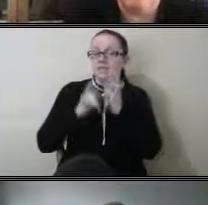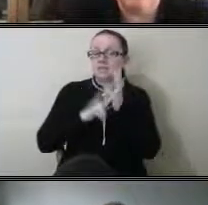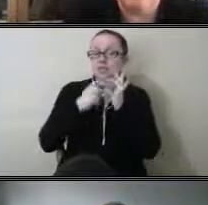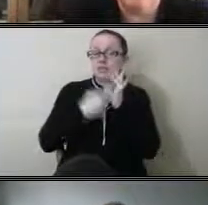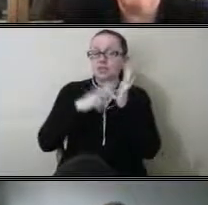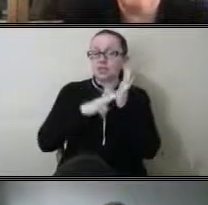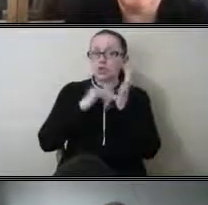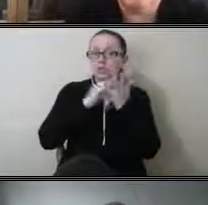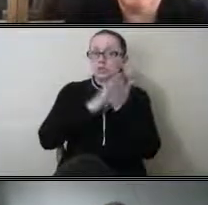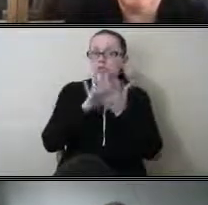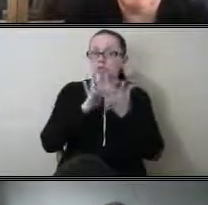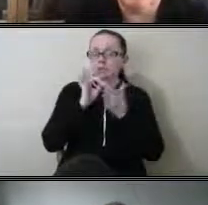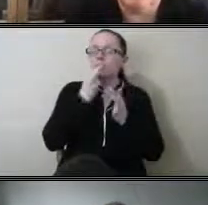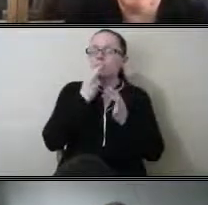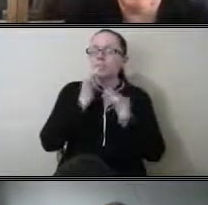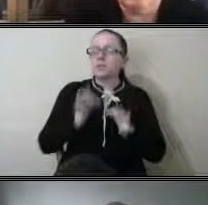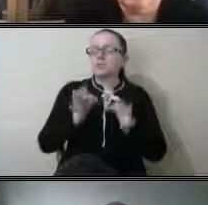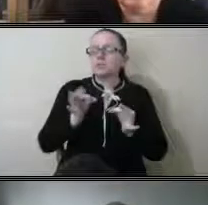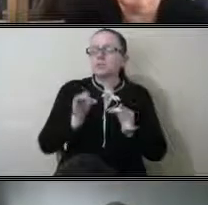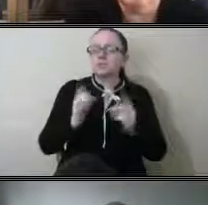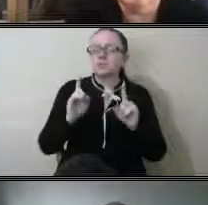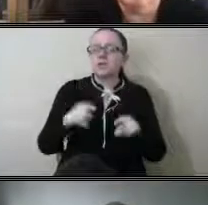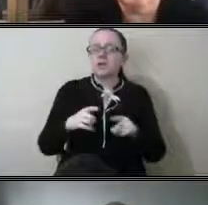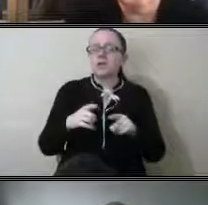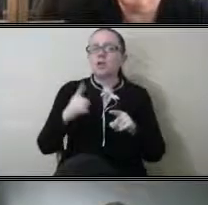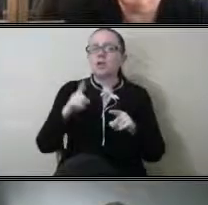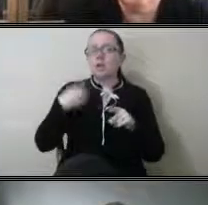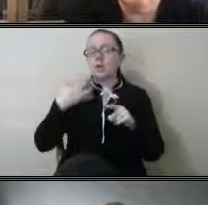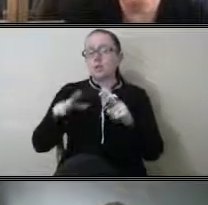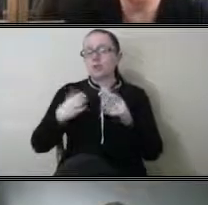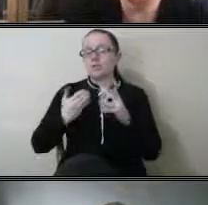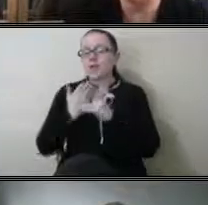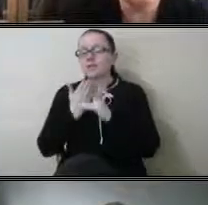so that we could access something called the employee assistance fund or the eaf